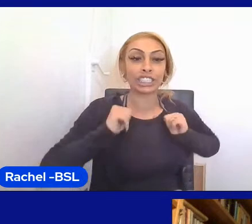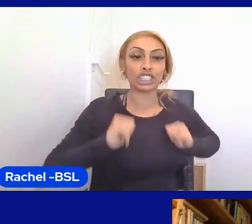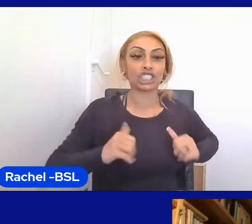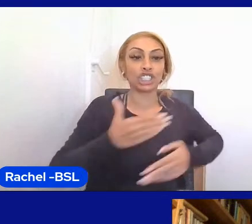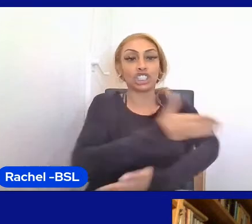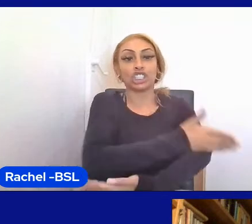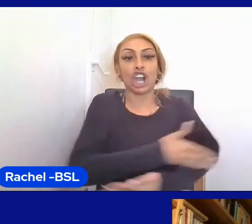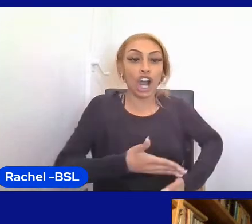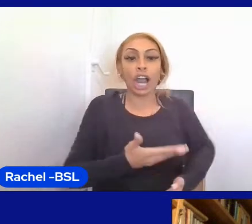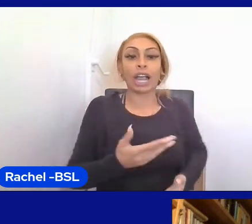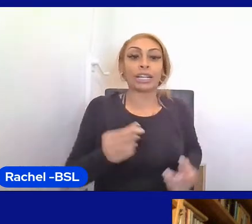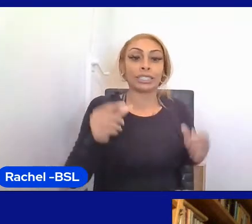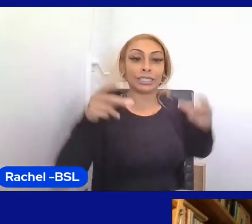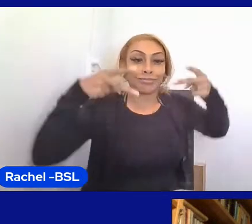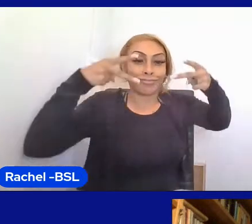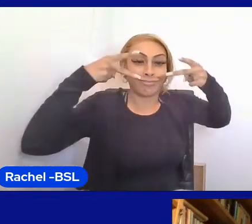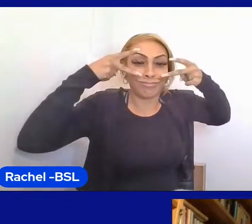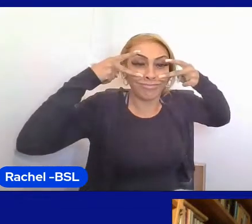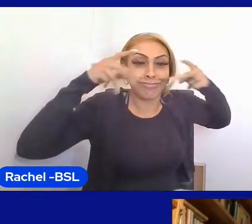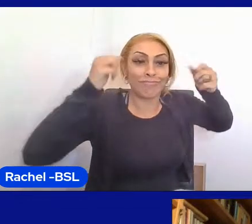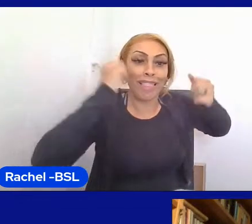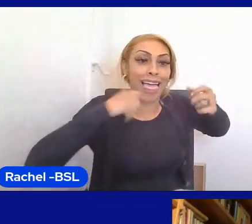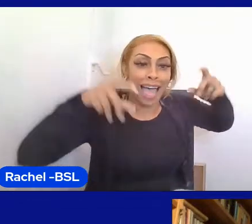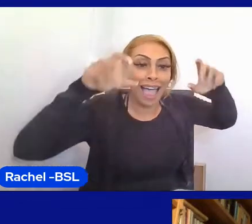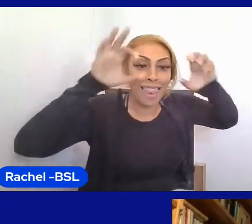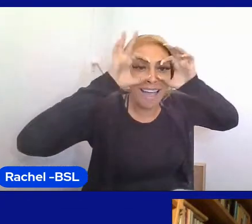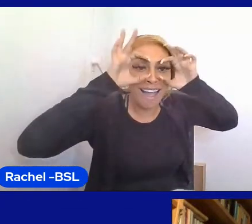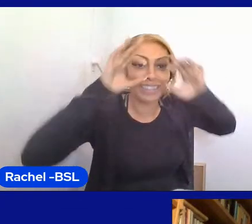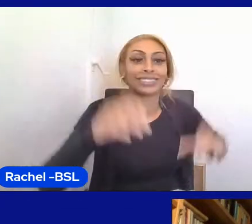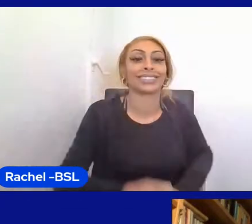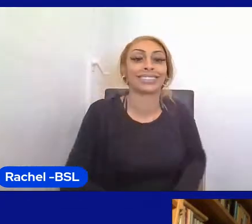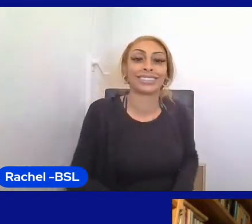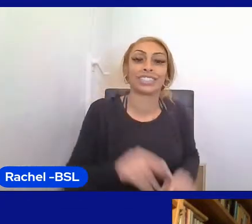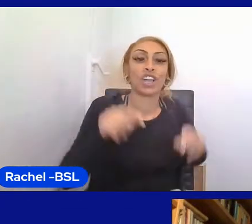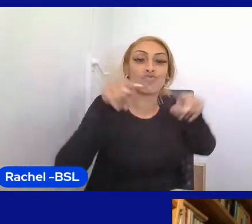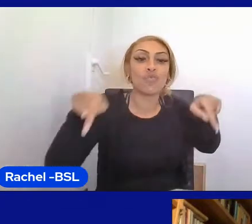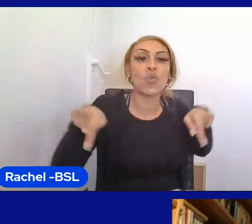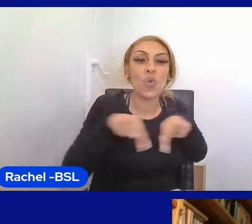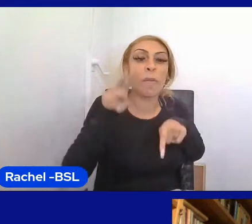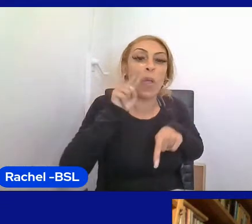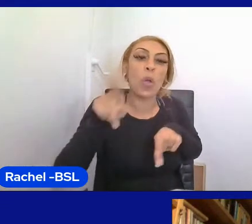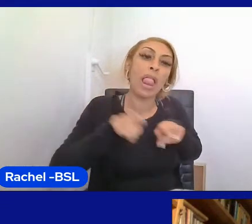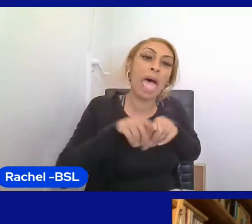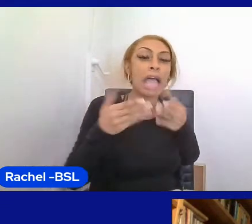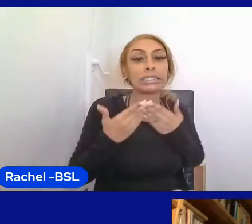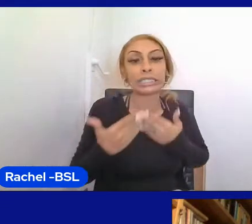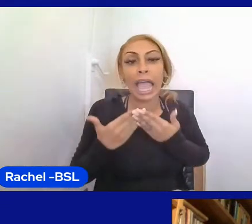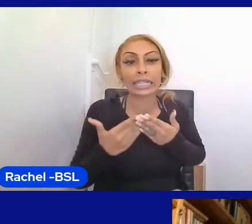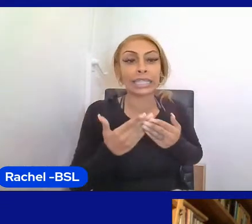I am a white male in his sixties wearing a white shirt with thick black rimmed spectacles in a